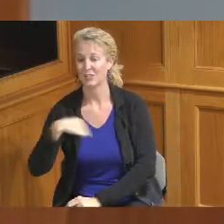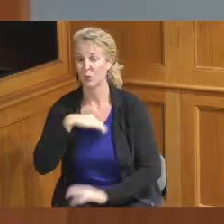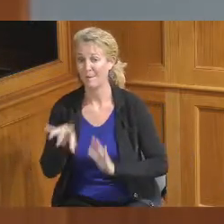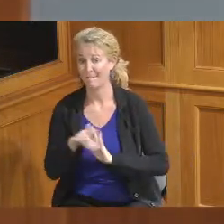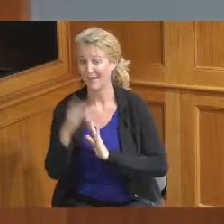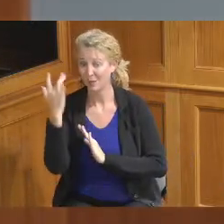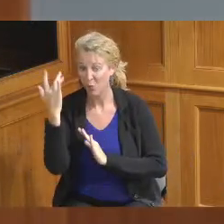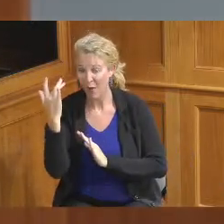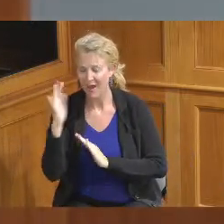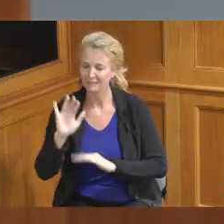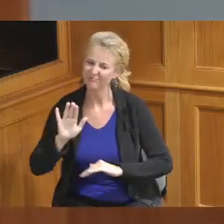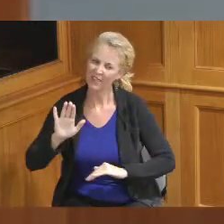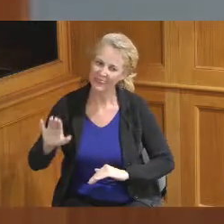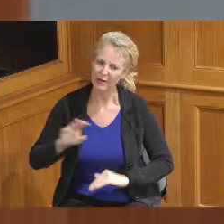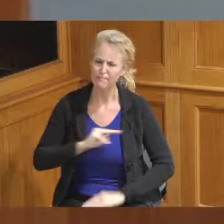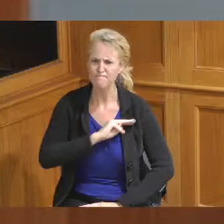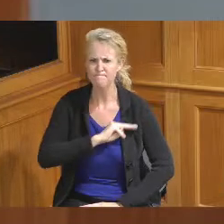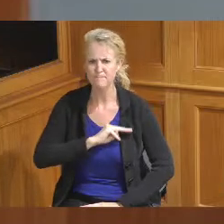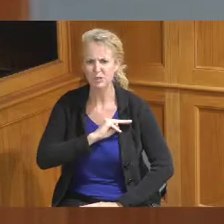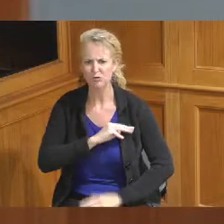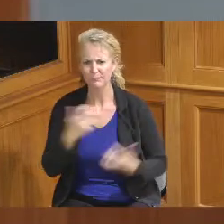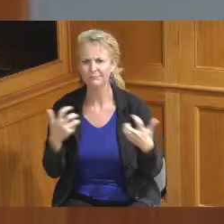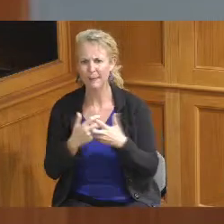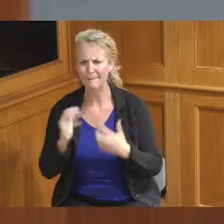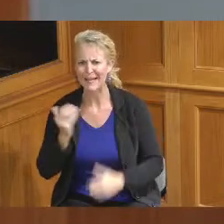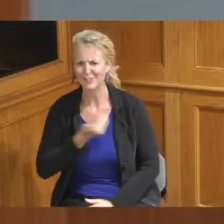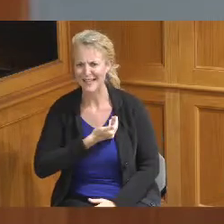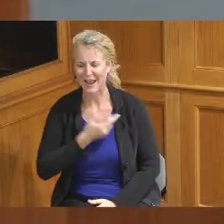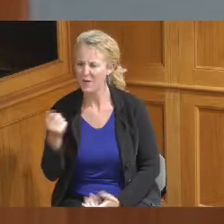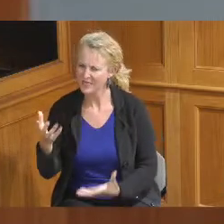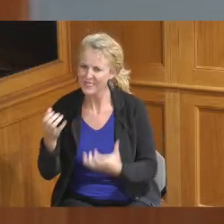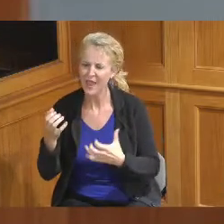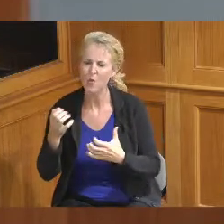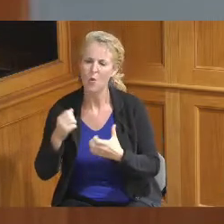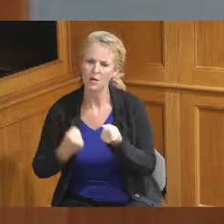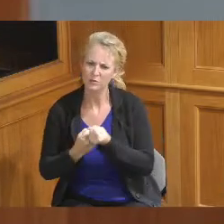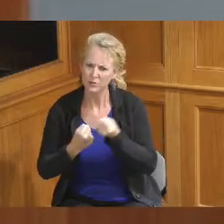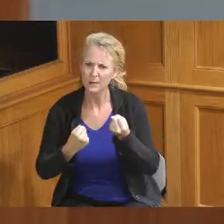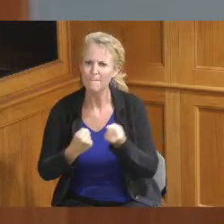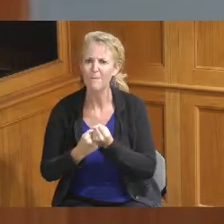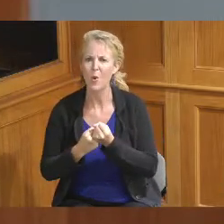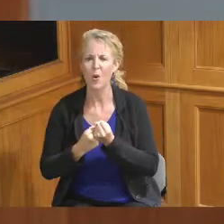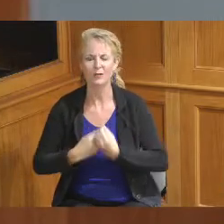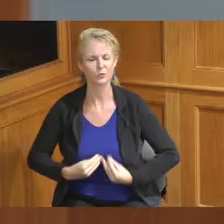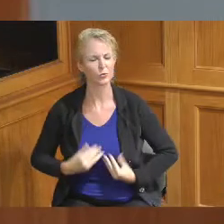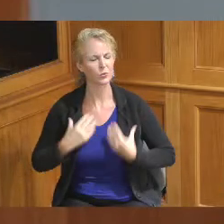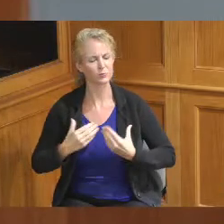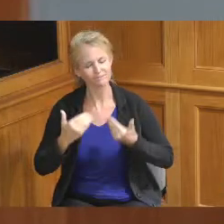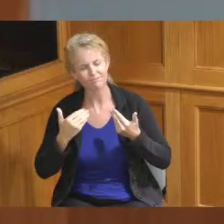is kind of parallels our own they want to build resilient community and they want to use us as a